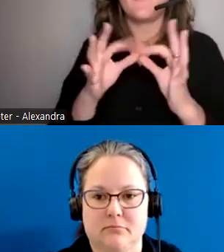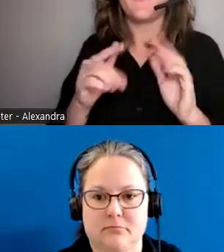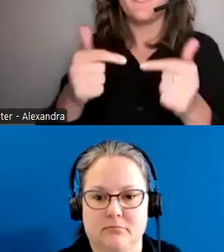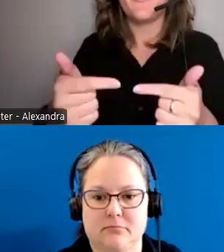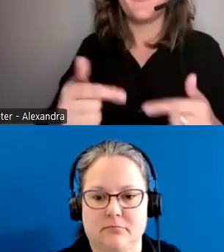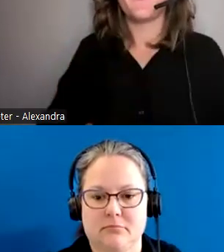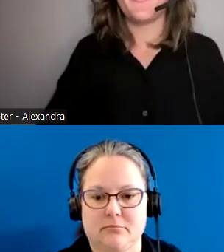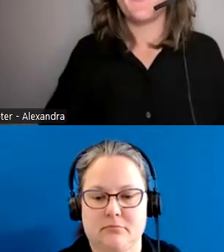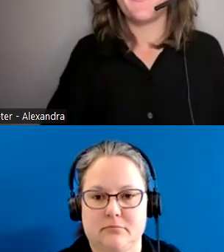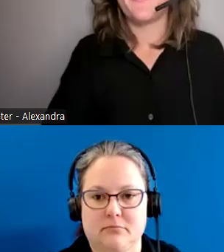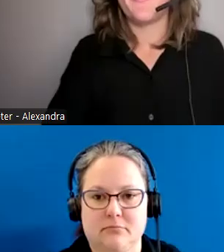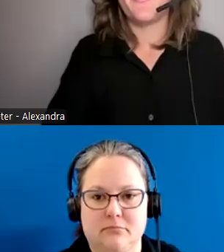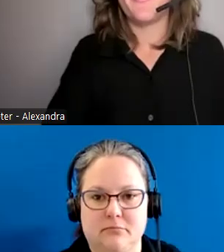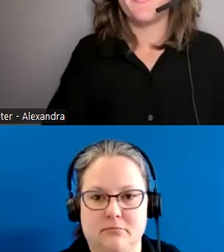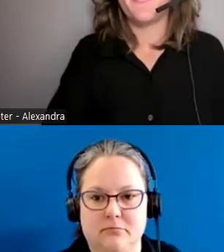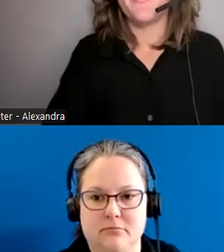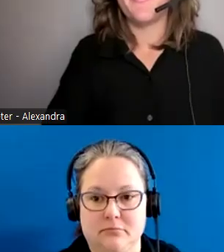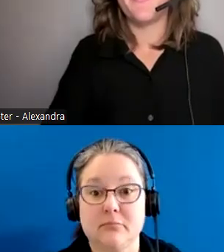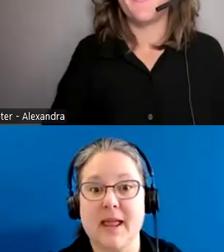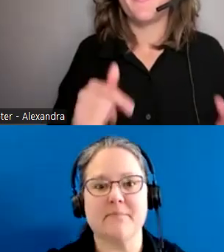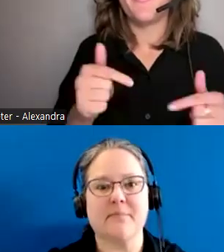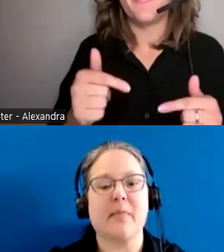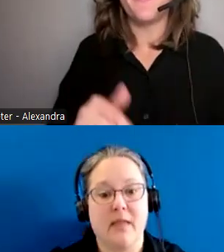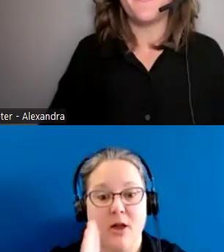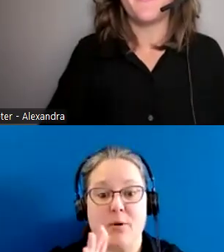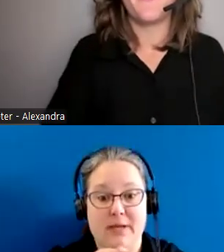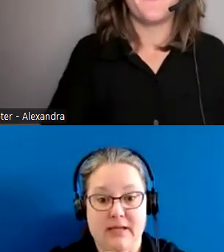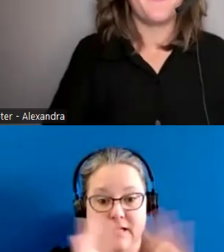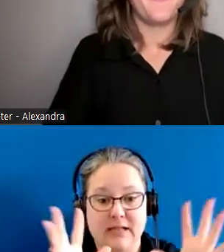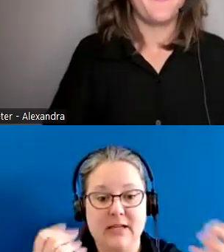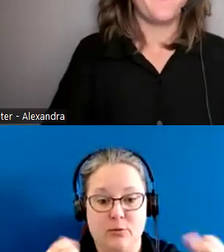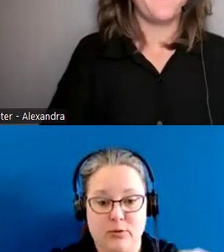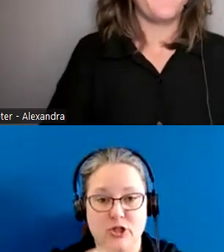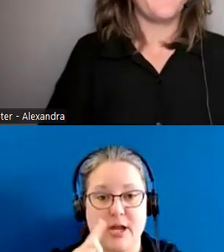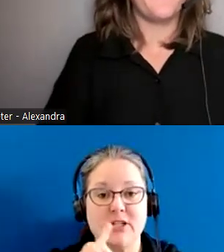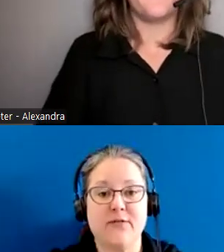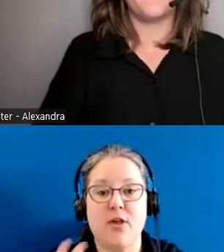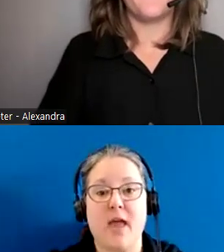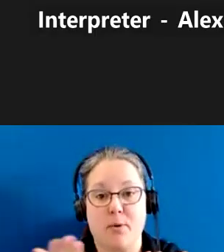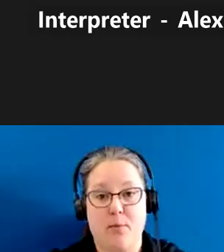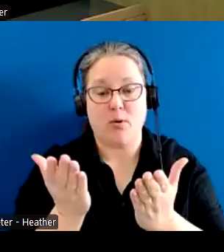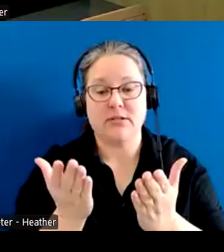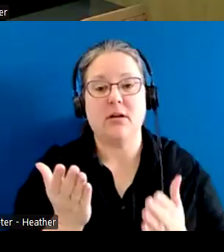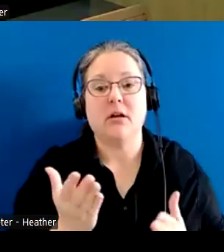that's considered level funding. Um, but it was a clear rejection of Doacharia's uh proposal. Uh,